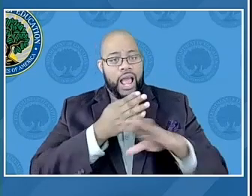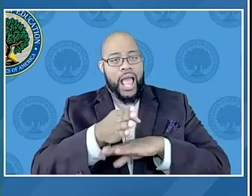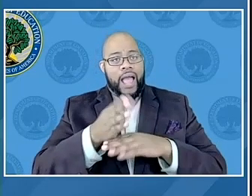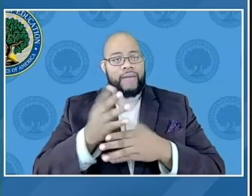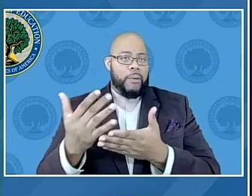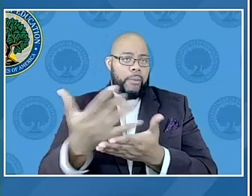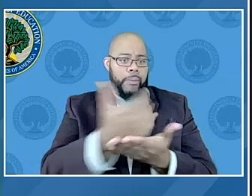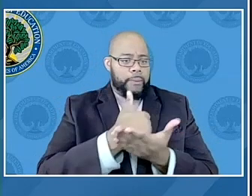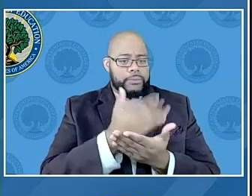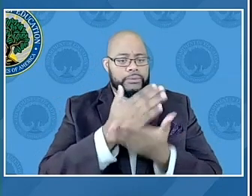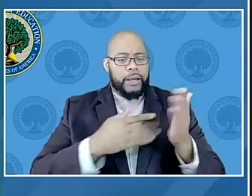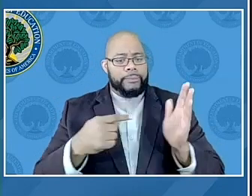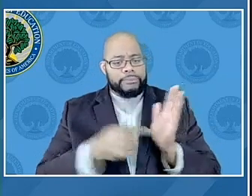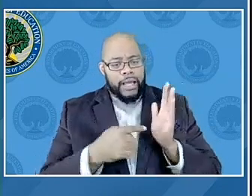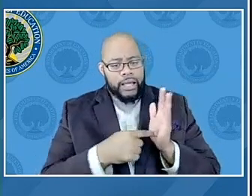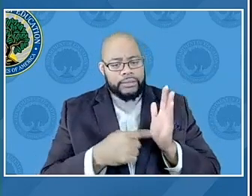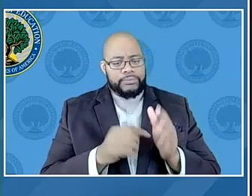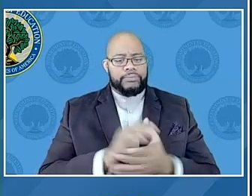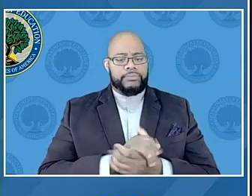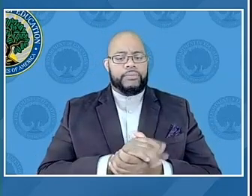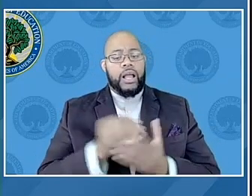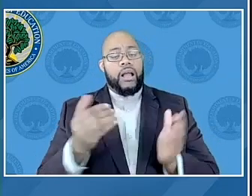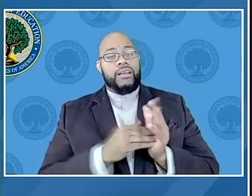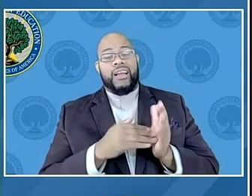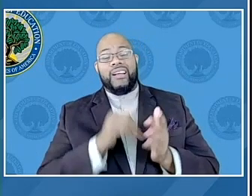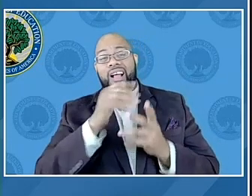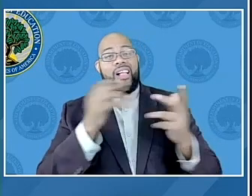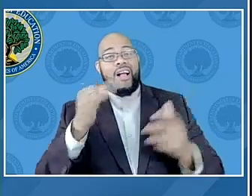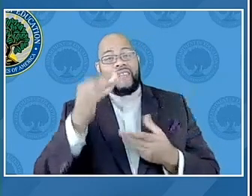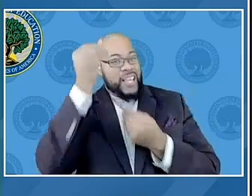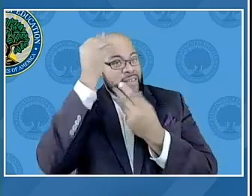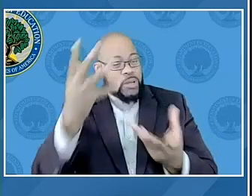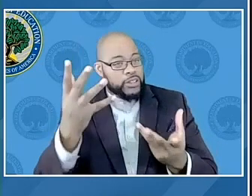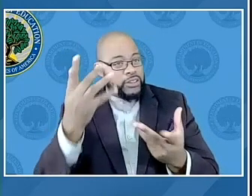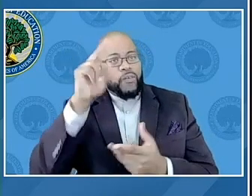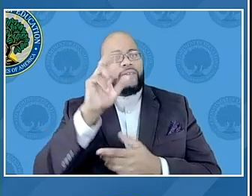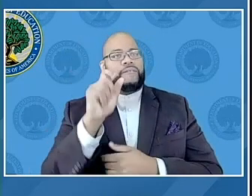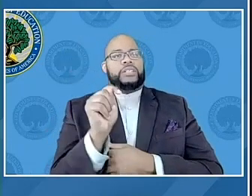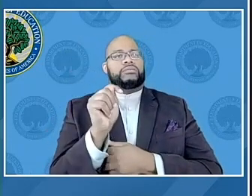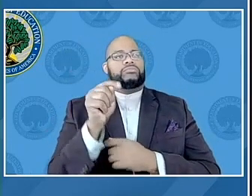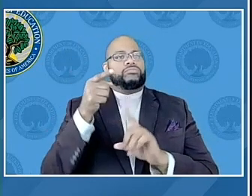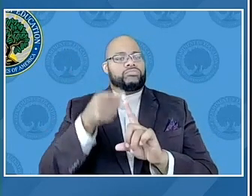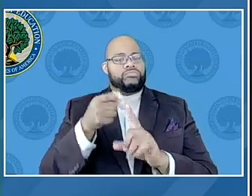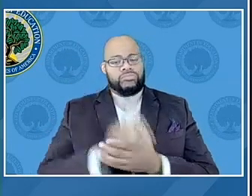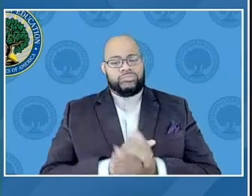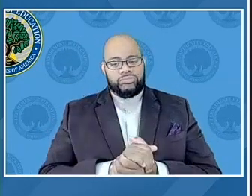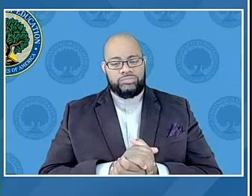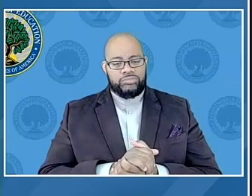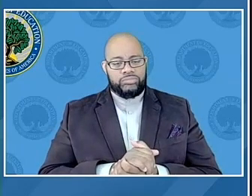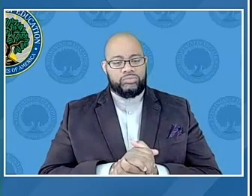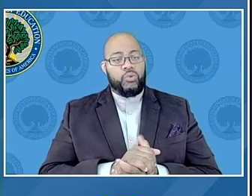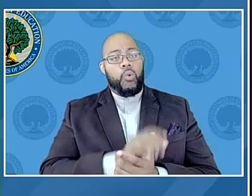debt. And again, there's not a lot of information for veterans once they're active duty.